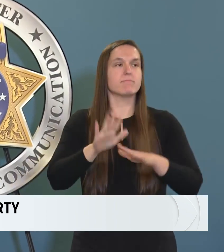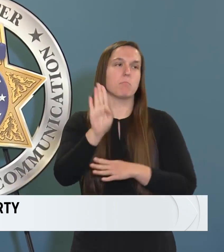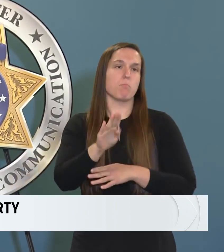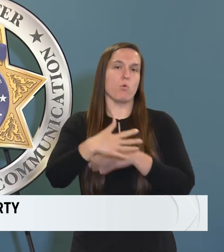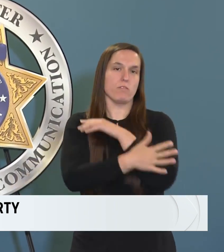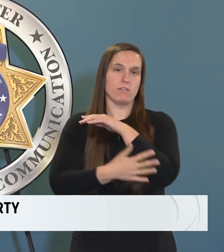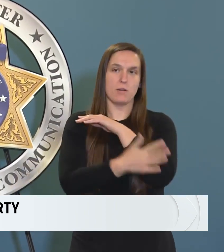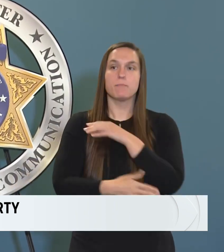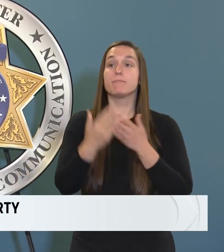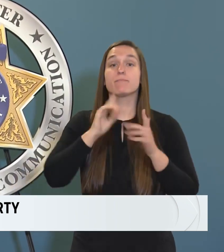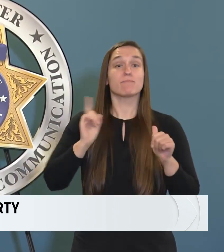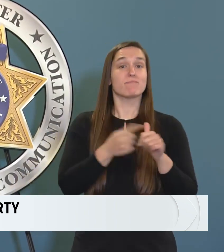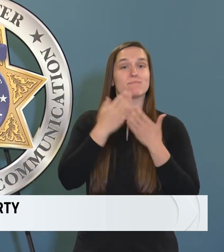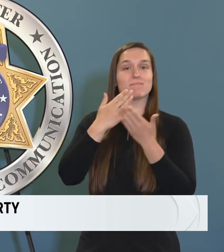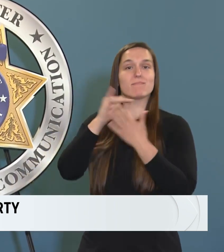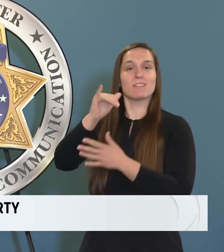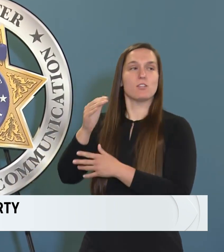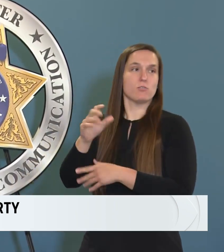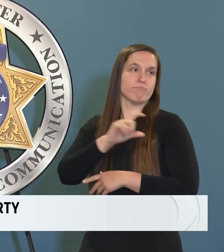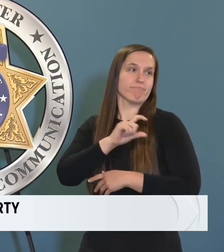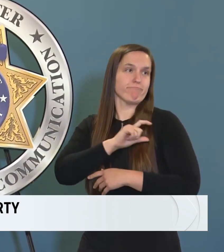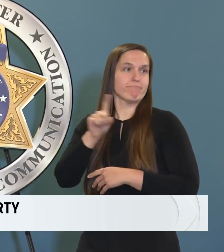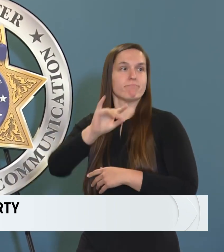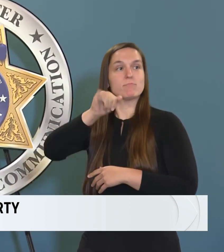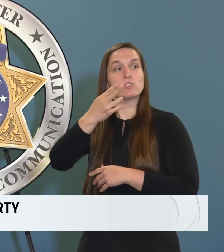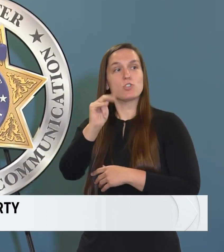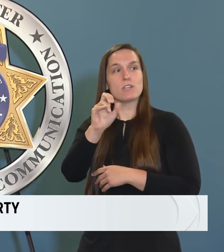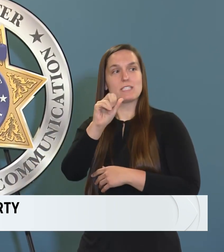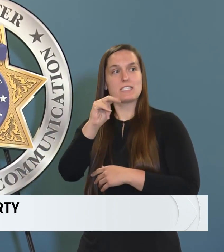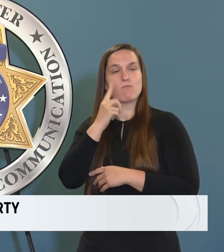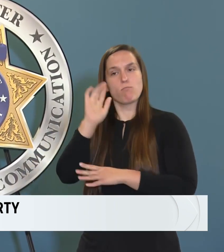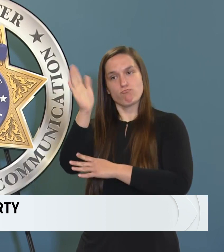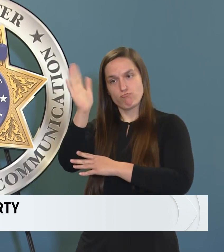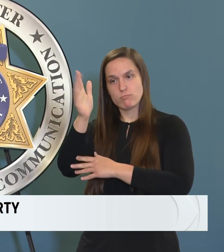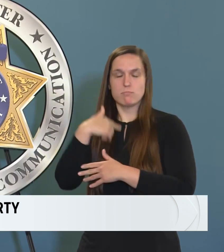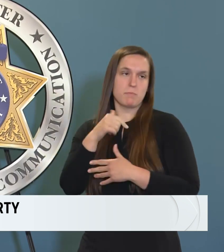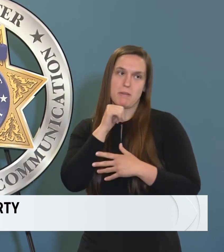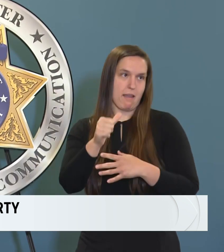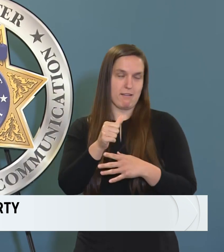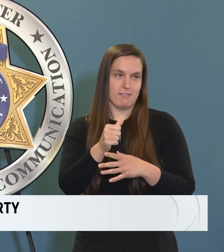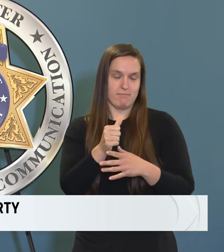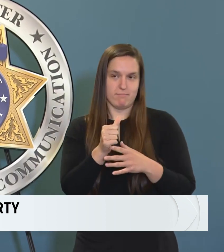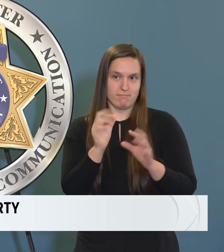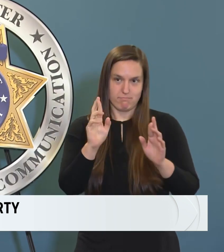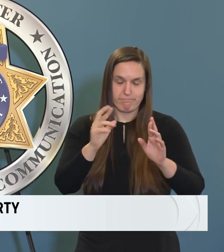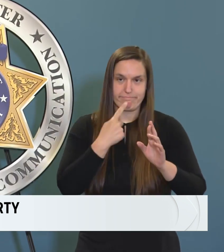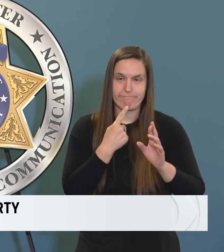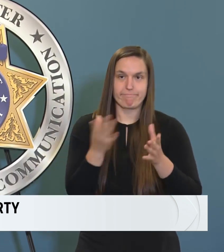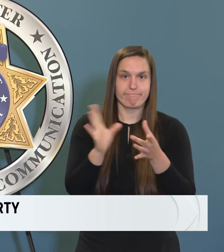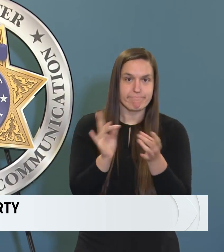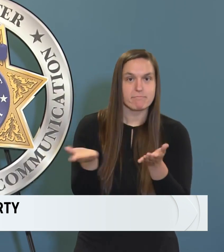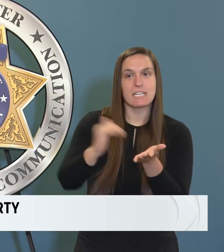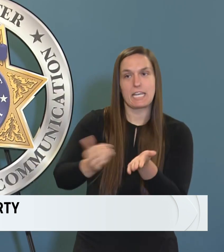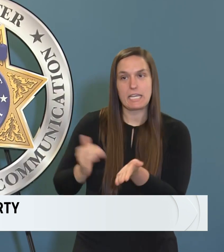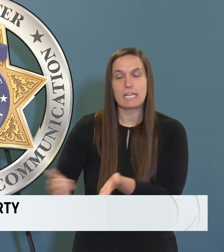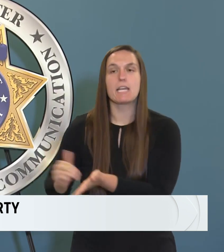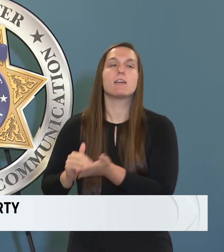GOOD MORNING AND THANK YOU IS MICHAEL DOHERTY AND HAVE THE HONOR OF BEING THE DISTRICT ATTORNEY FOR THE 20 TWO DISTRO DISTRICT IN BOULDER COUNTY. I WANT TO START BY THANKING